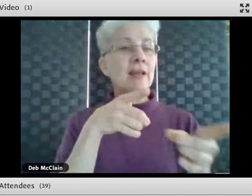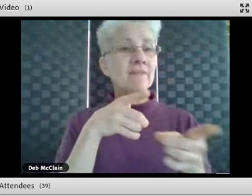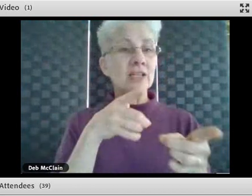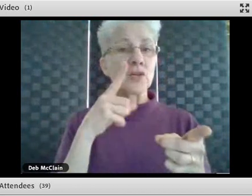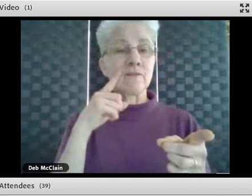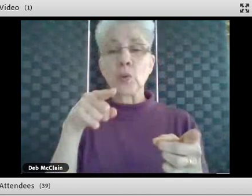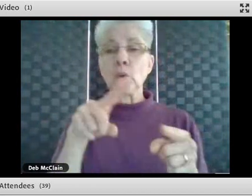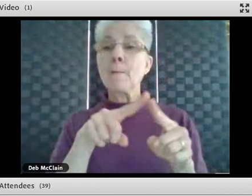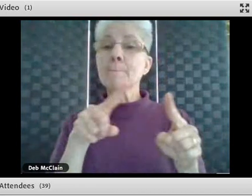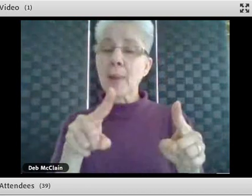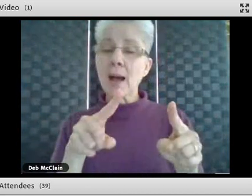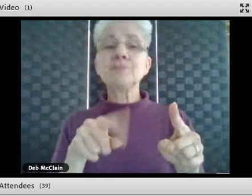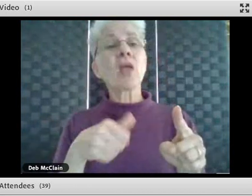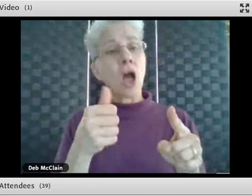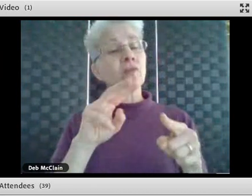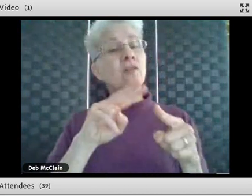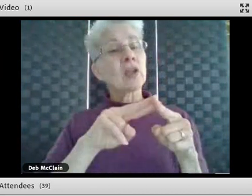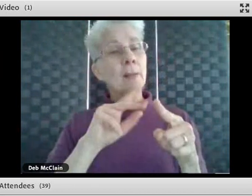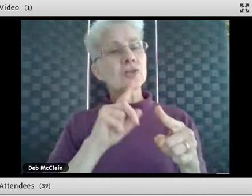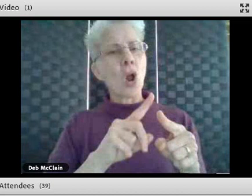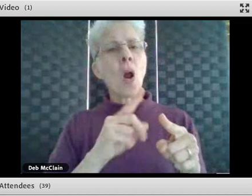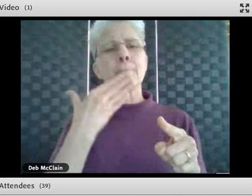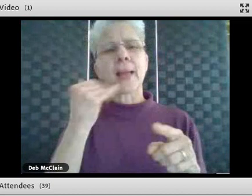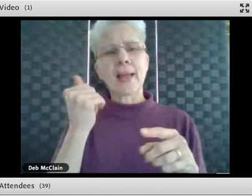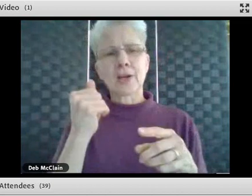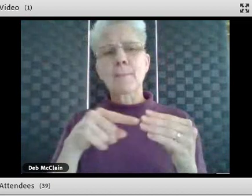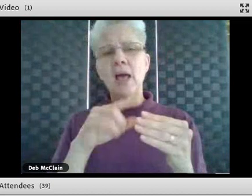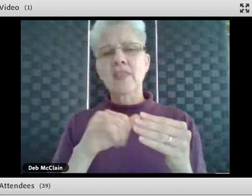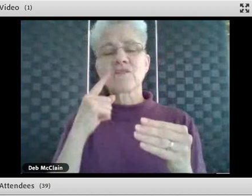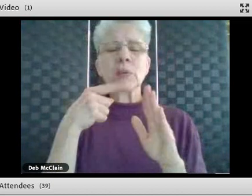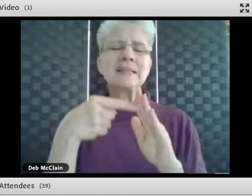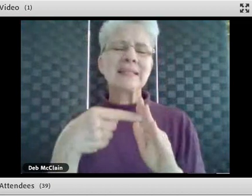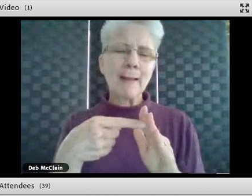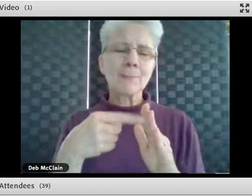But other vocabularies are much better about that. So, for example -- Here's some other examples.